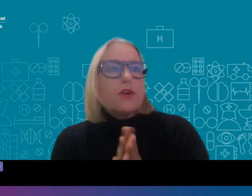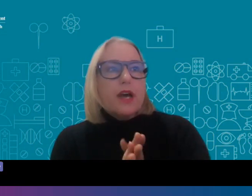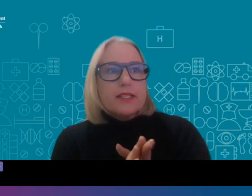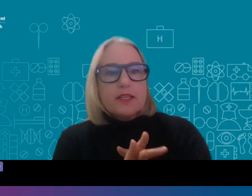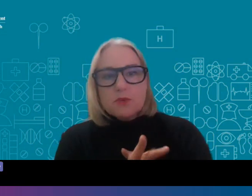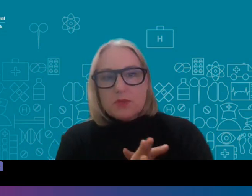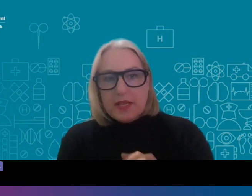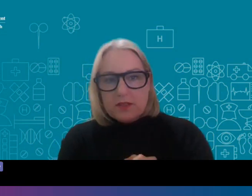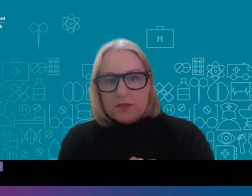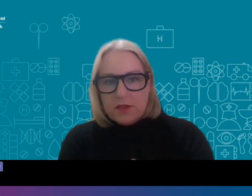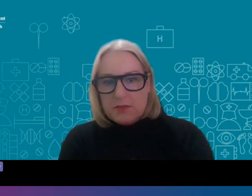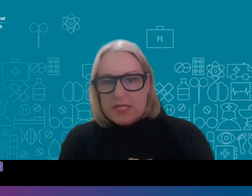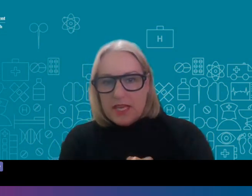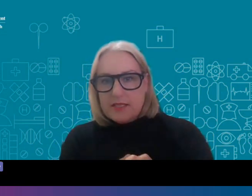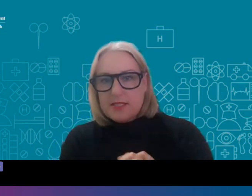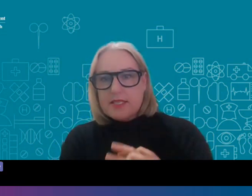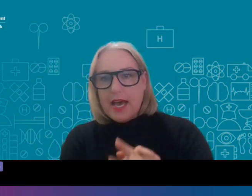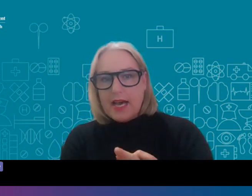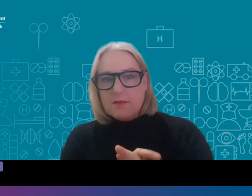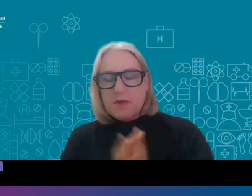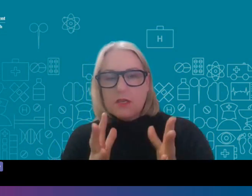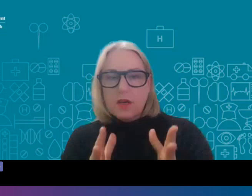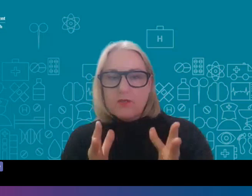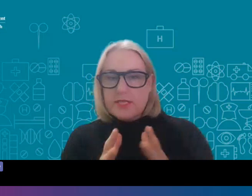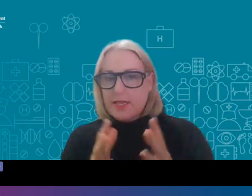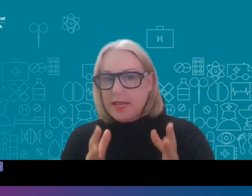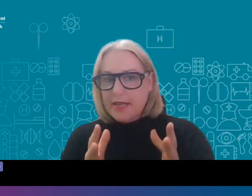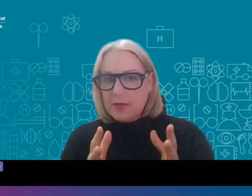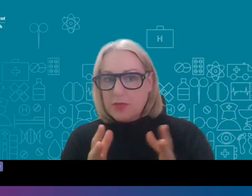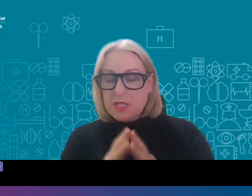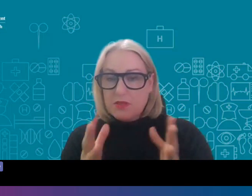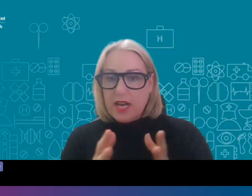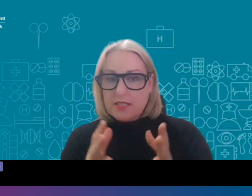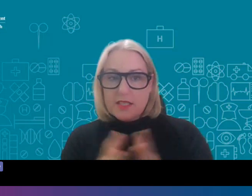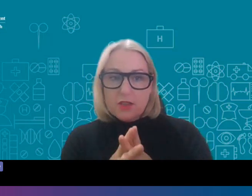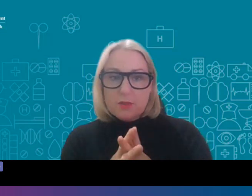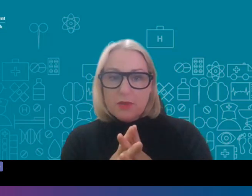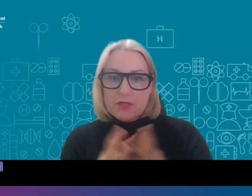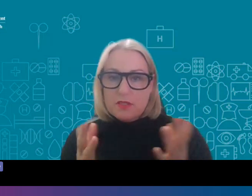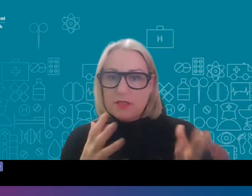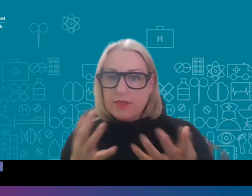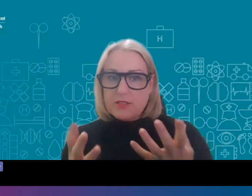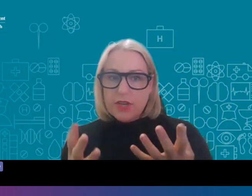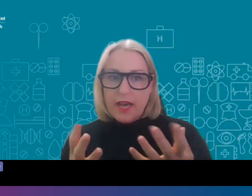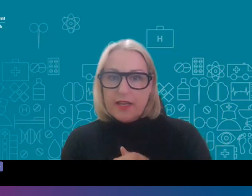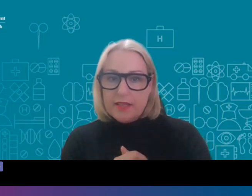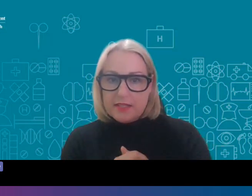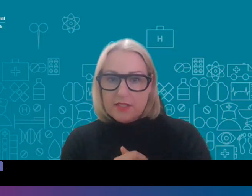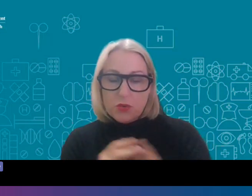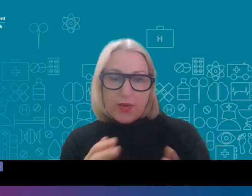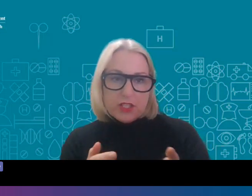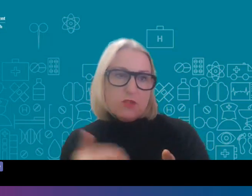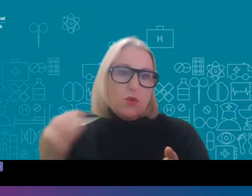So I think it will depend on the circumstance. Obviously again that principle of asking the older person if that's okay in that situation or